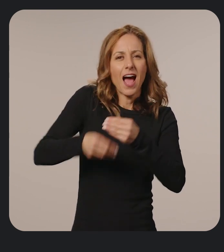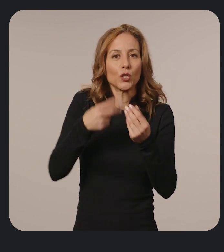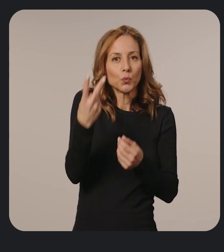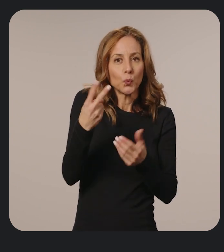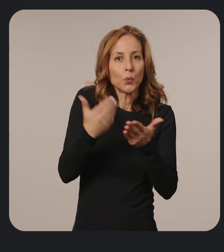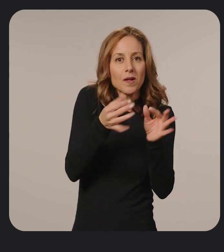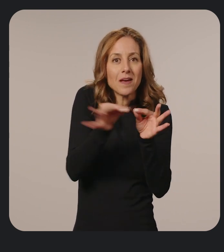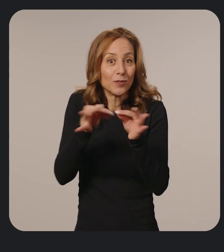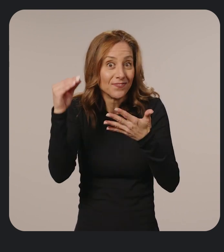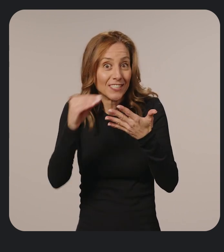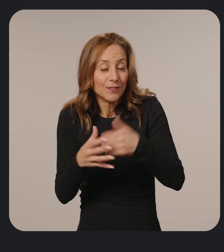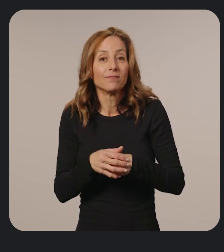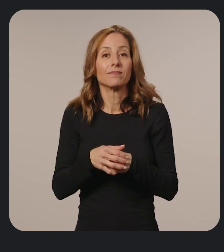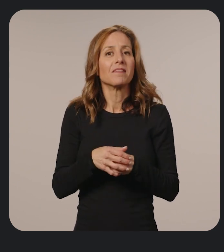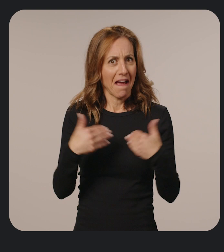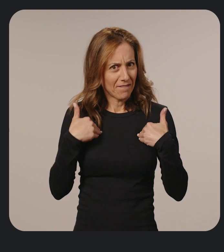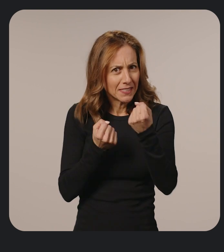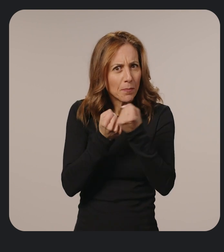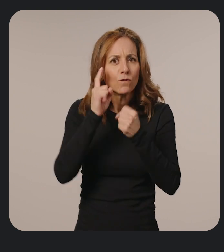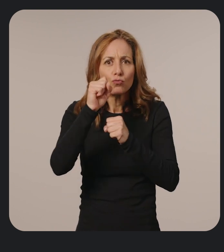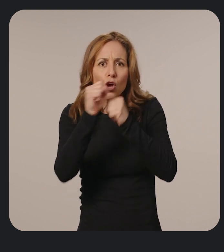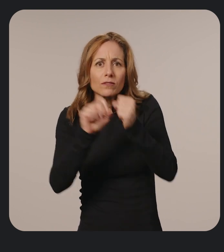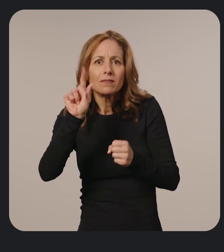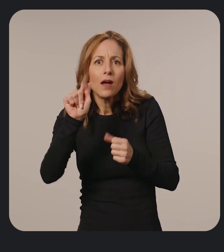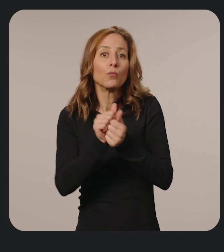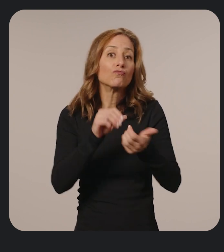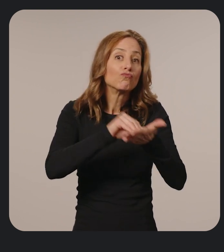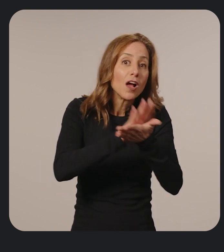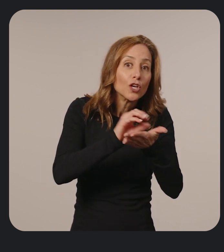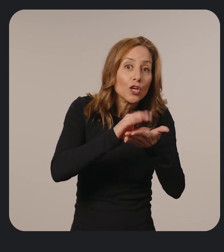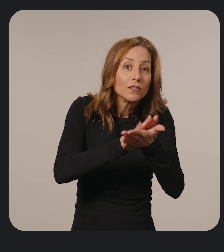Next we've added two new language features. There is support for structured data